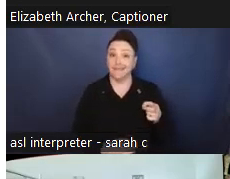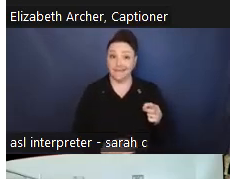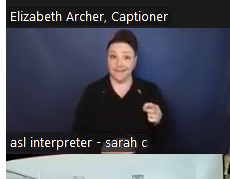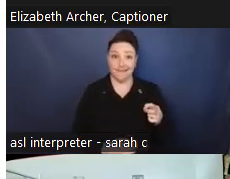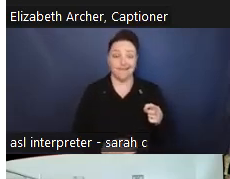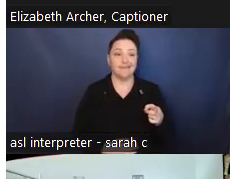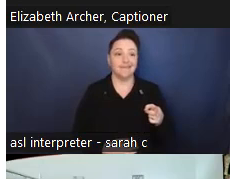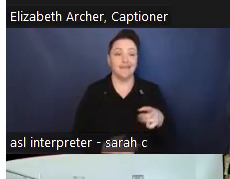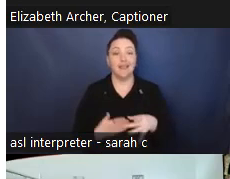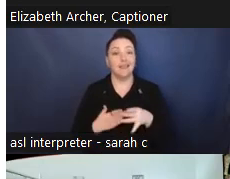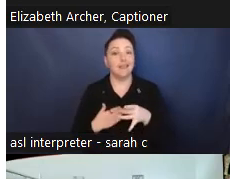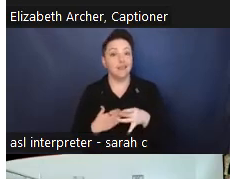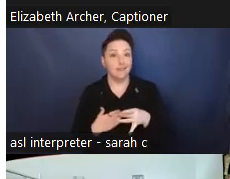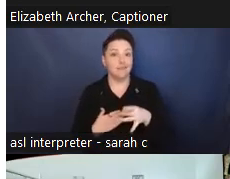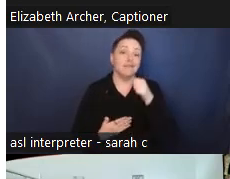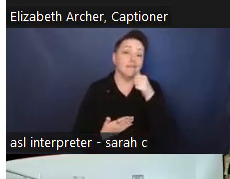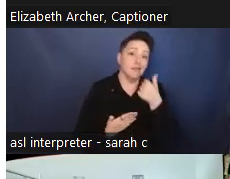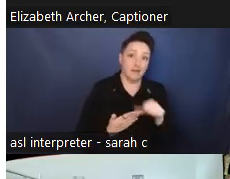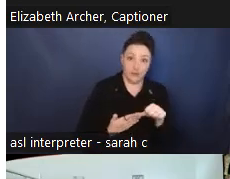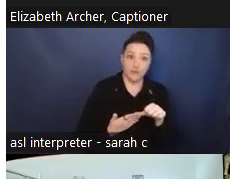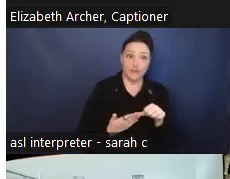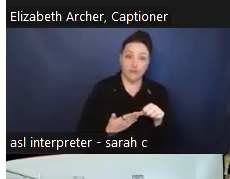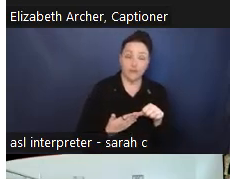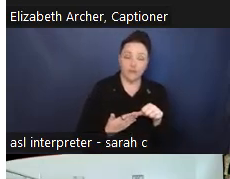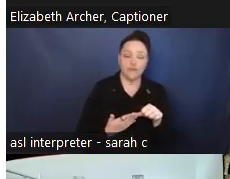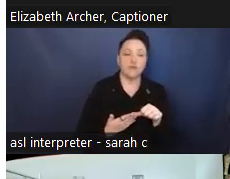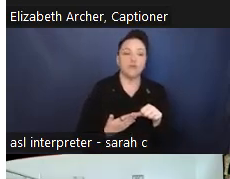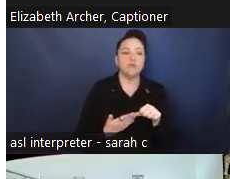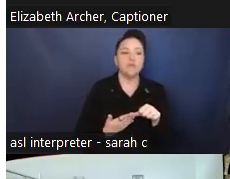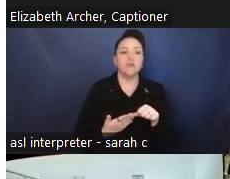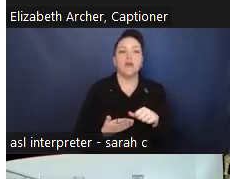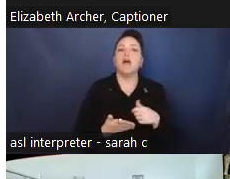here's a guide to let you know how to work with these notices what's in them. We hope